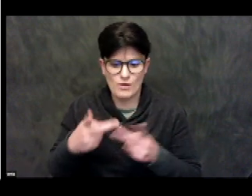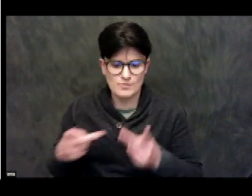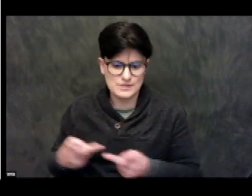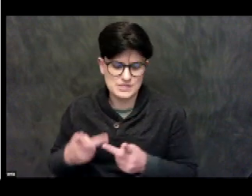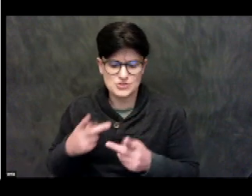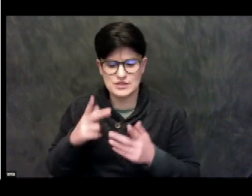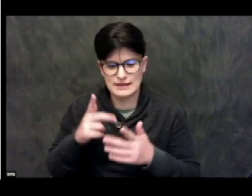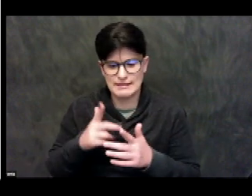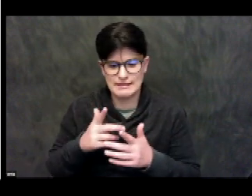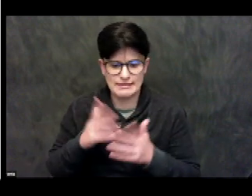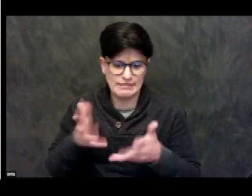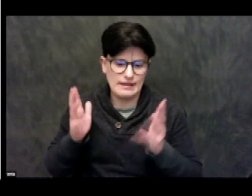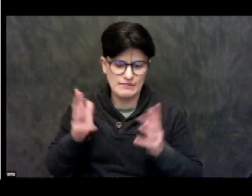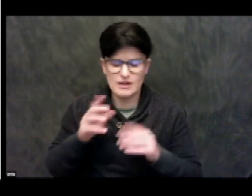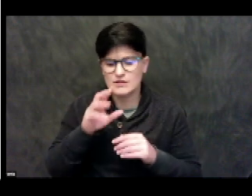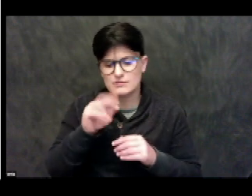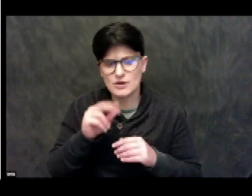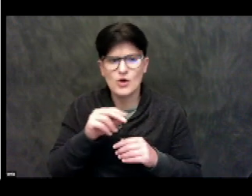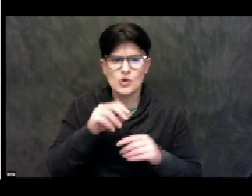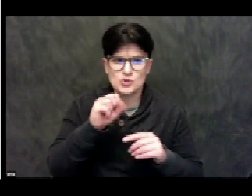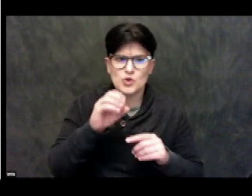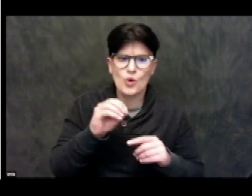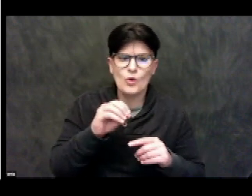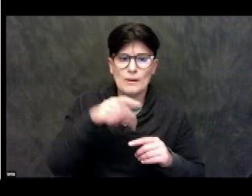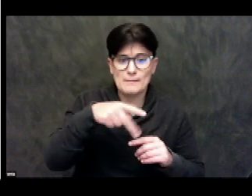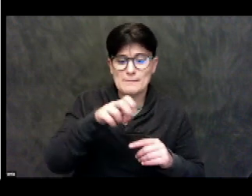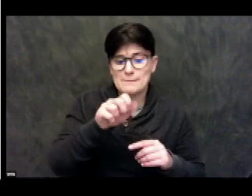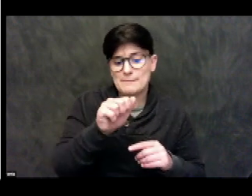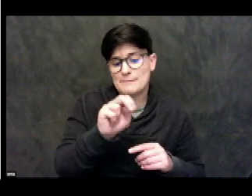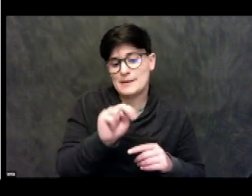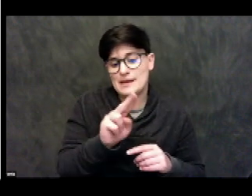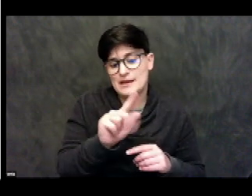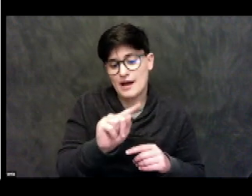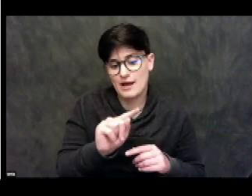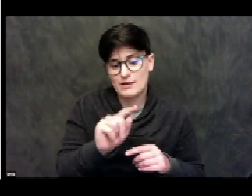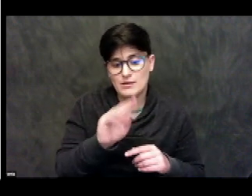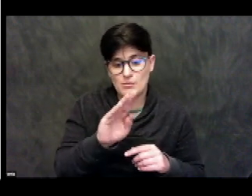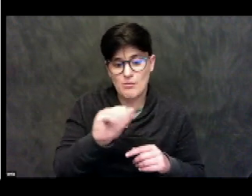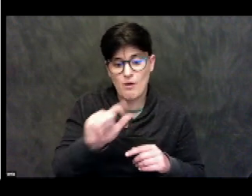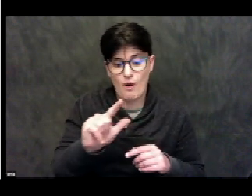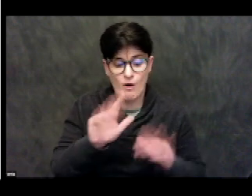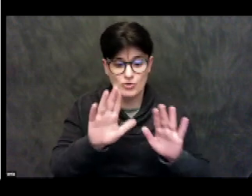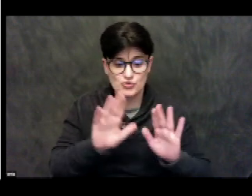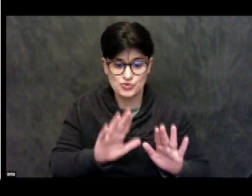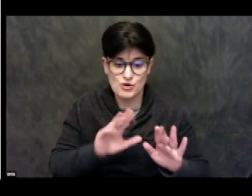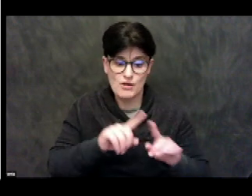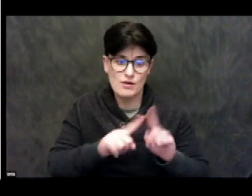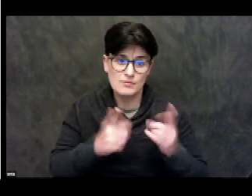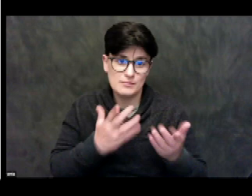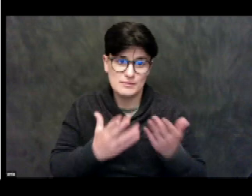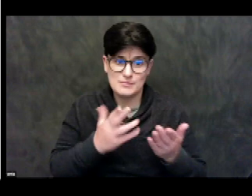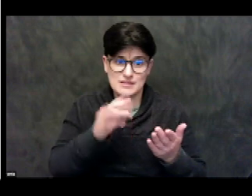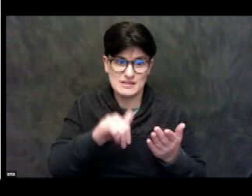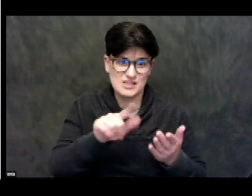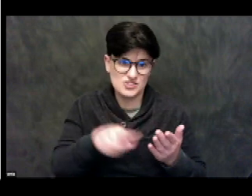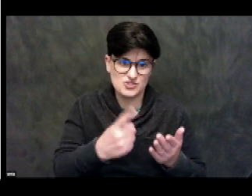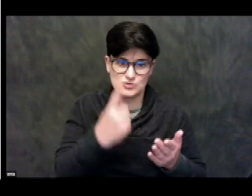The pinup is great. But that might be only a part time as the heads crowning position really to help